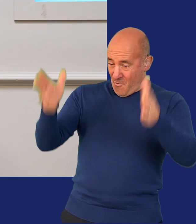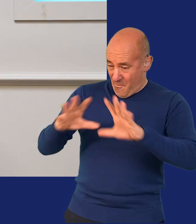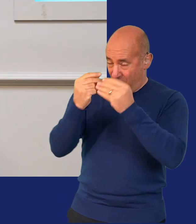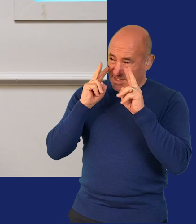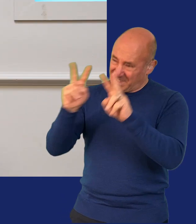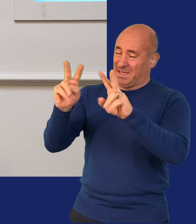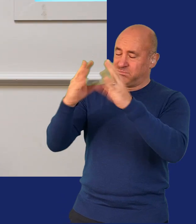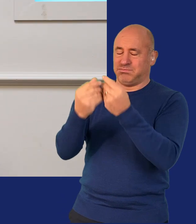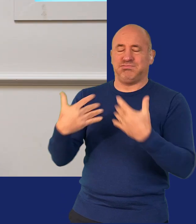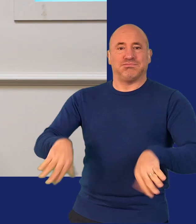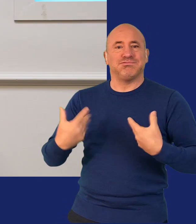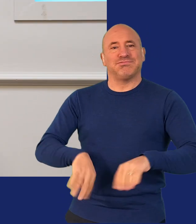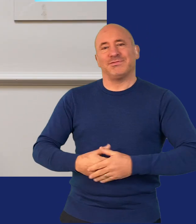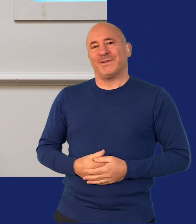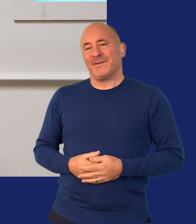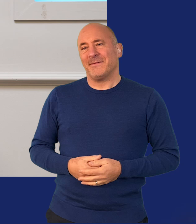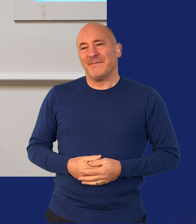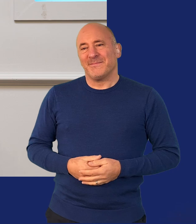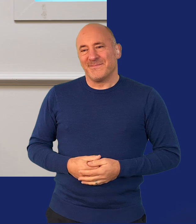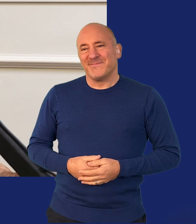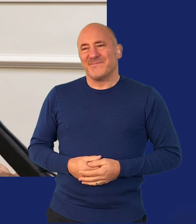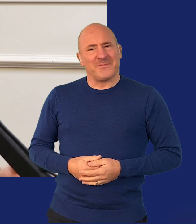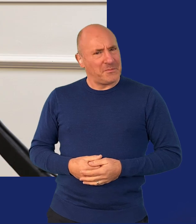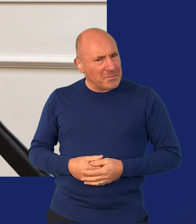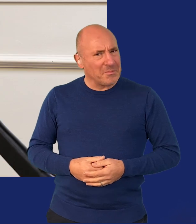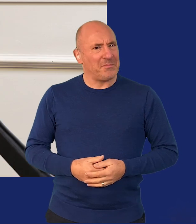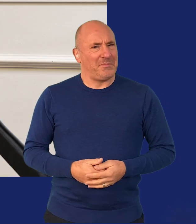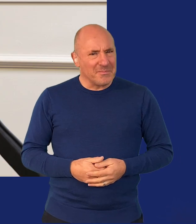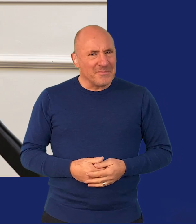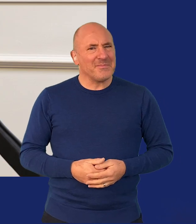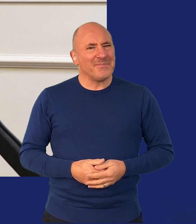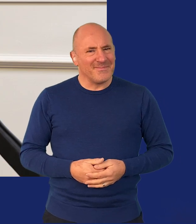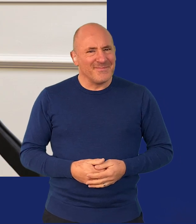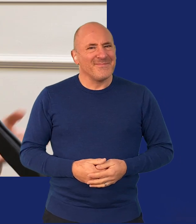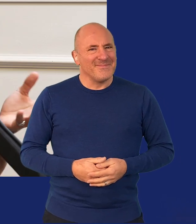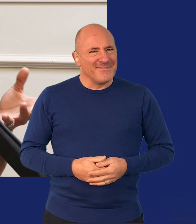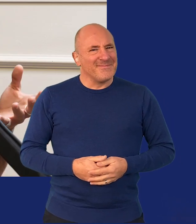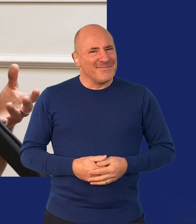No, because I think that's like